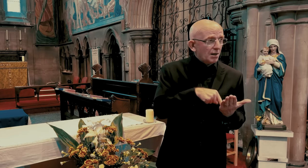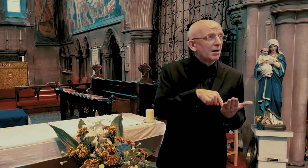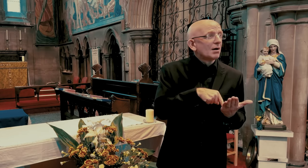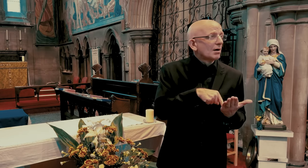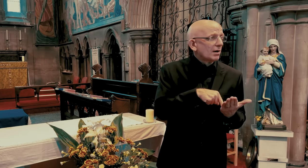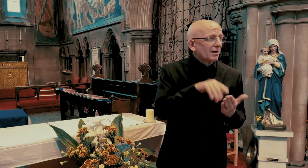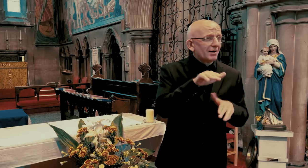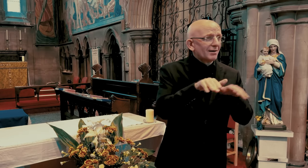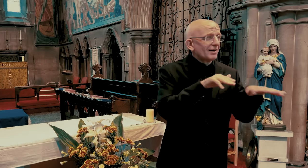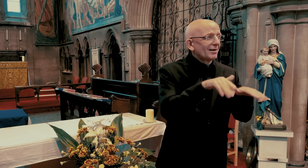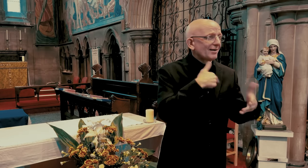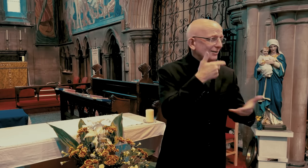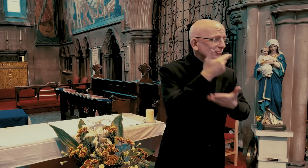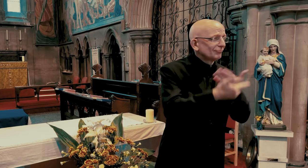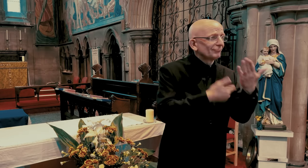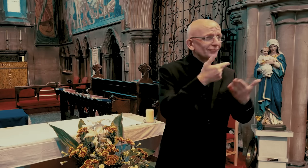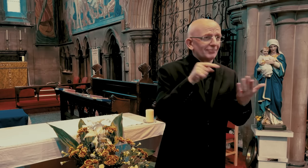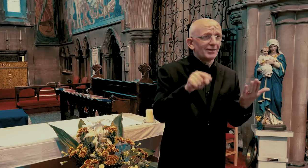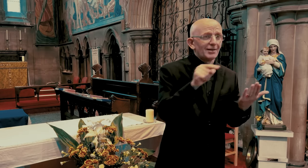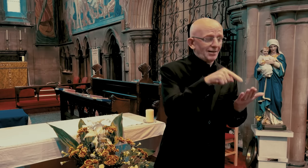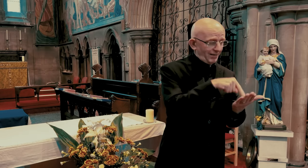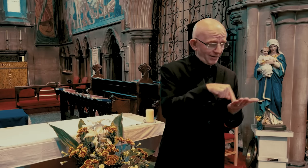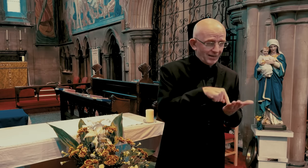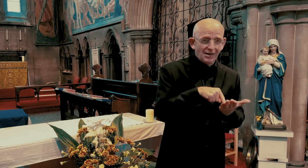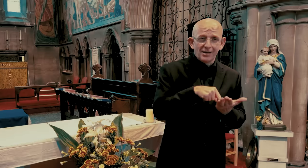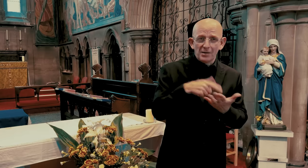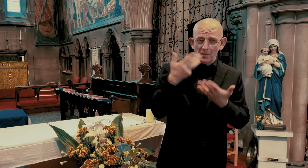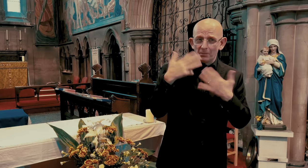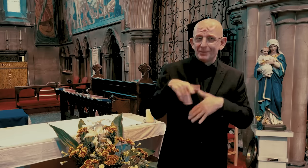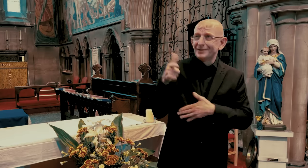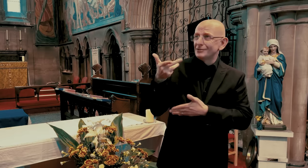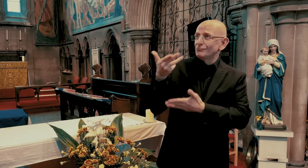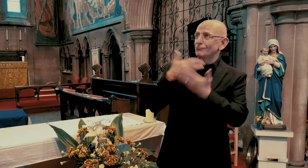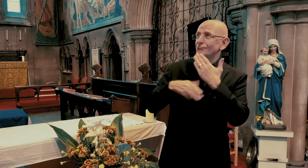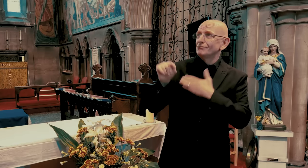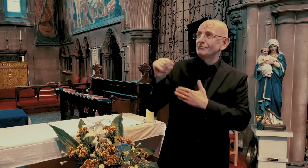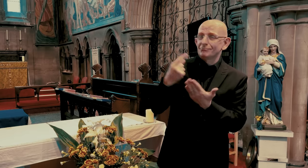With my lips I declare all the ordinances of your mouth.